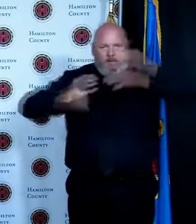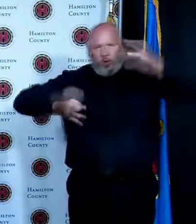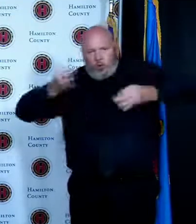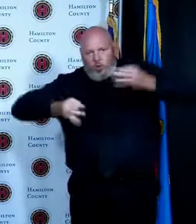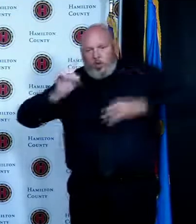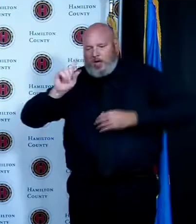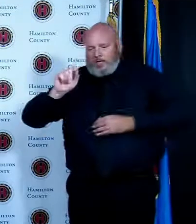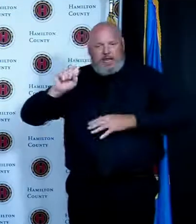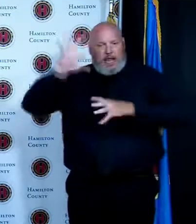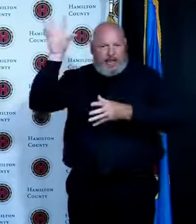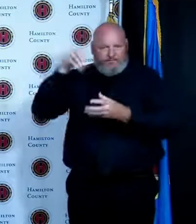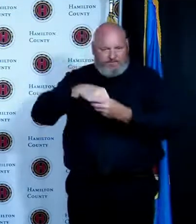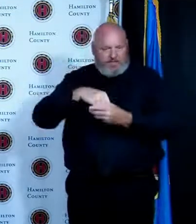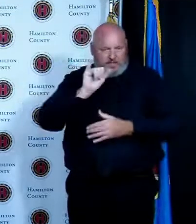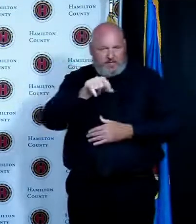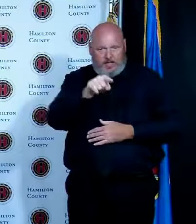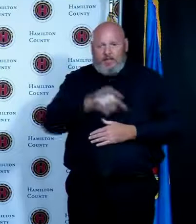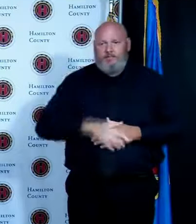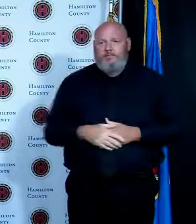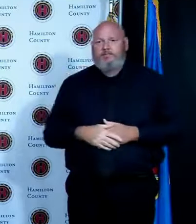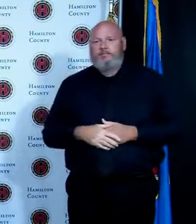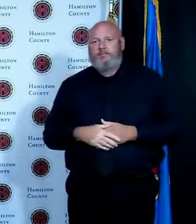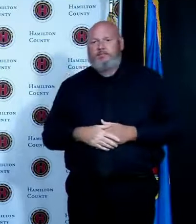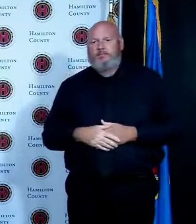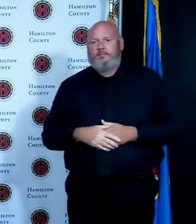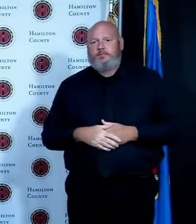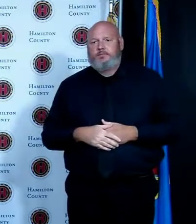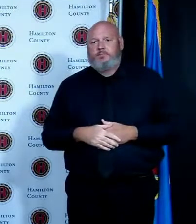is an eviction crisis an overwhelming situation of